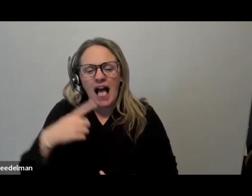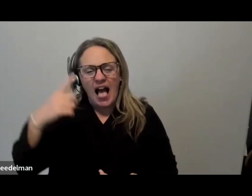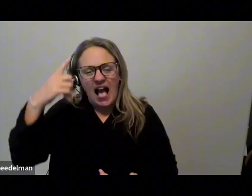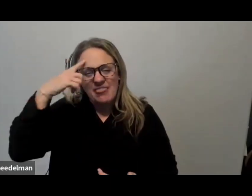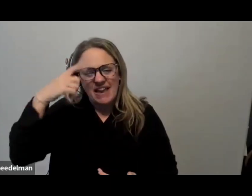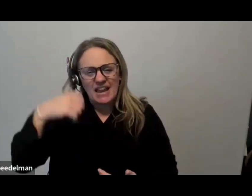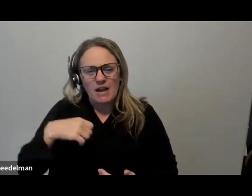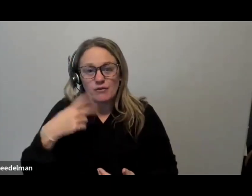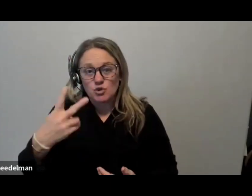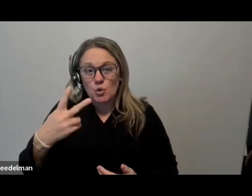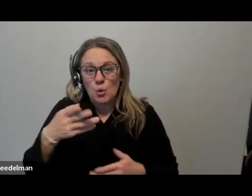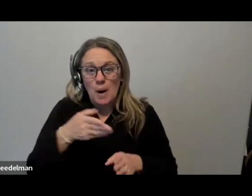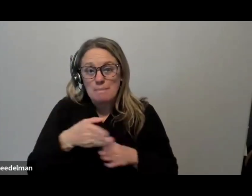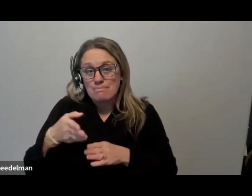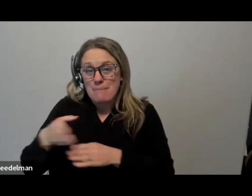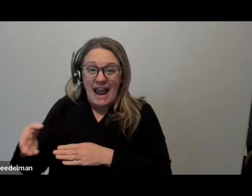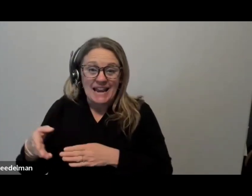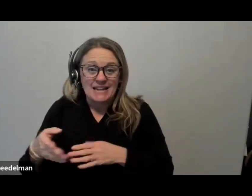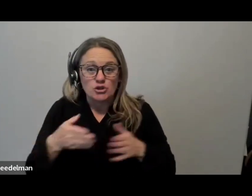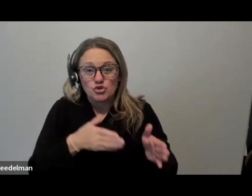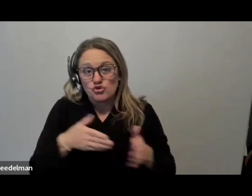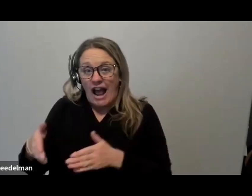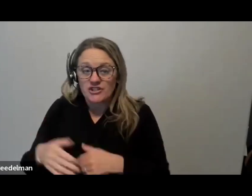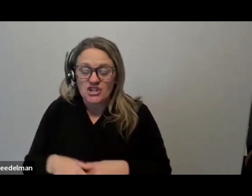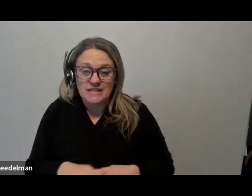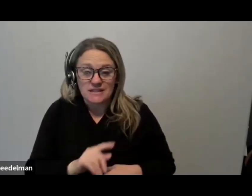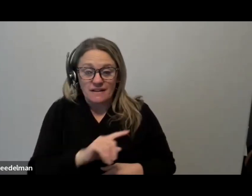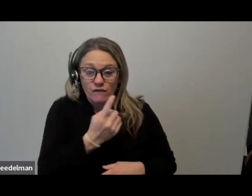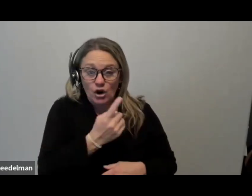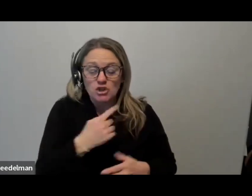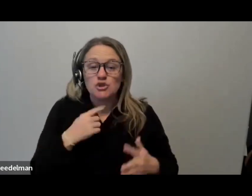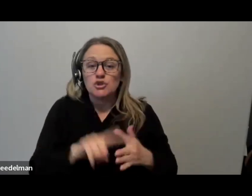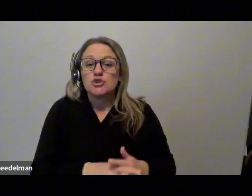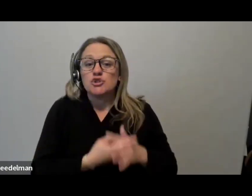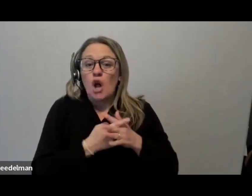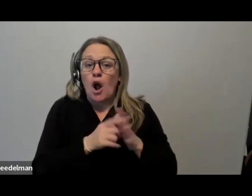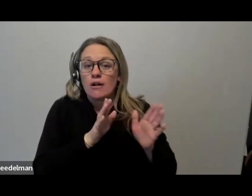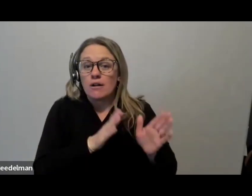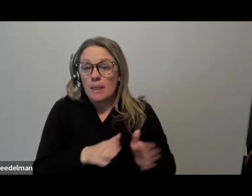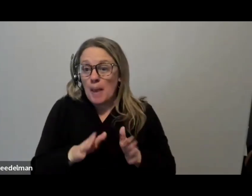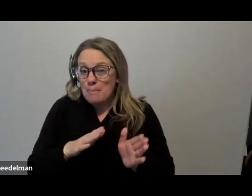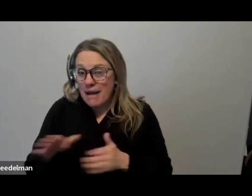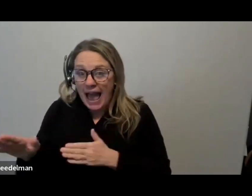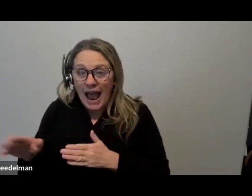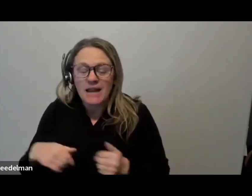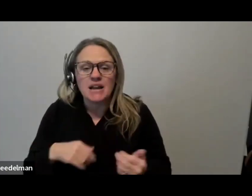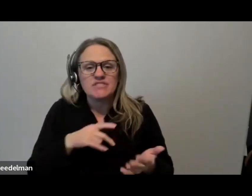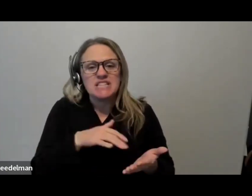The first is when you start to plan a study, especially a design heavy project, we make it a point